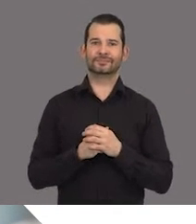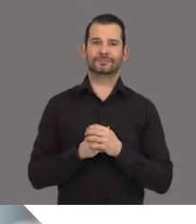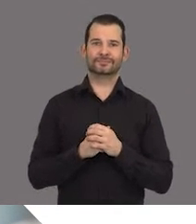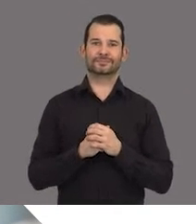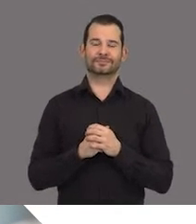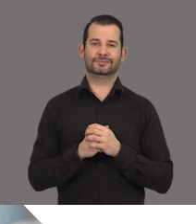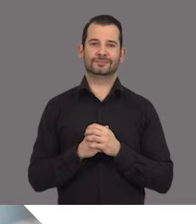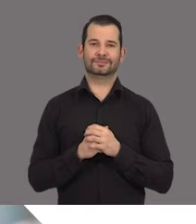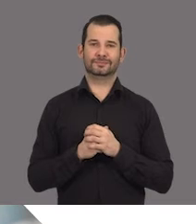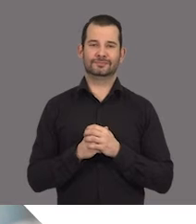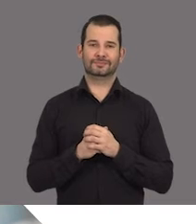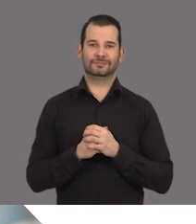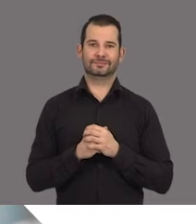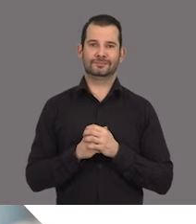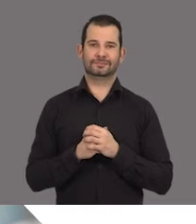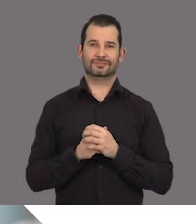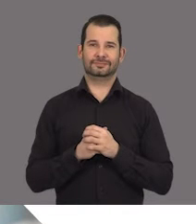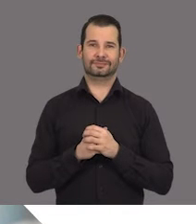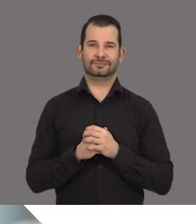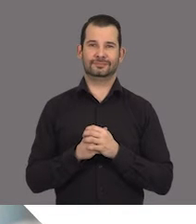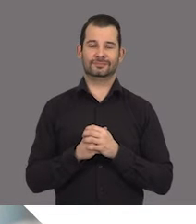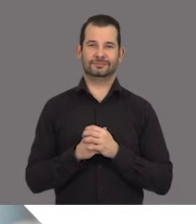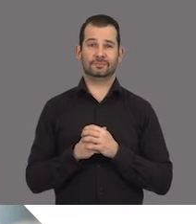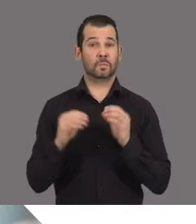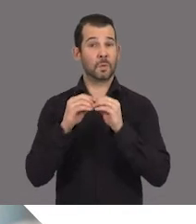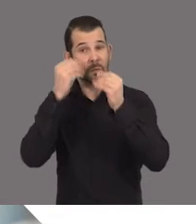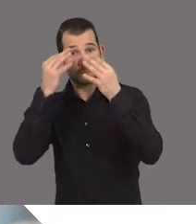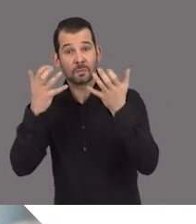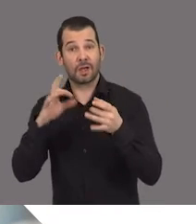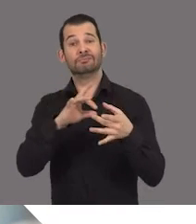For more information on tax-exempt employment-related income